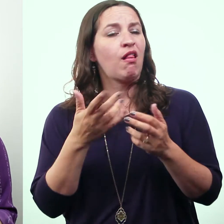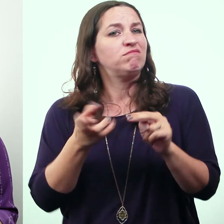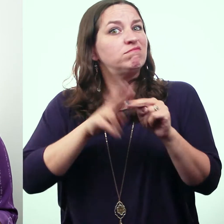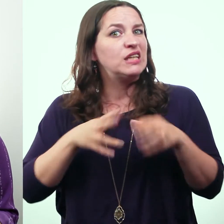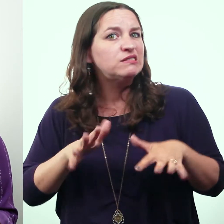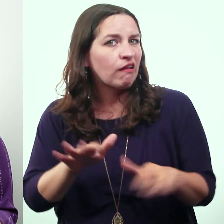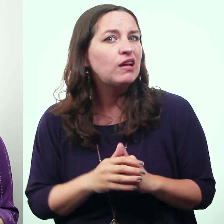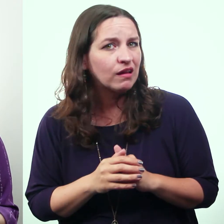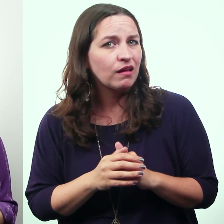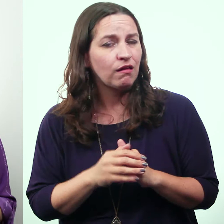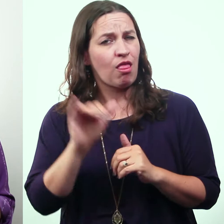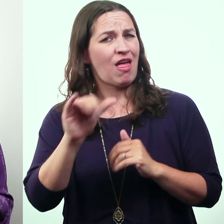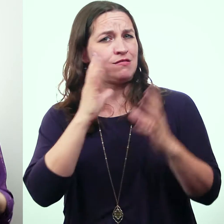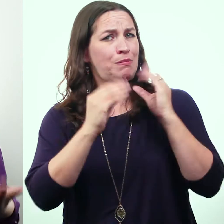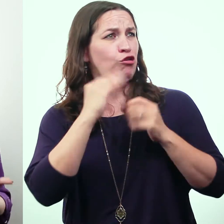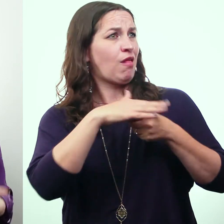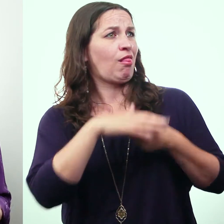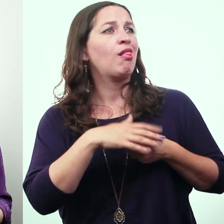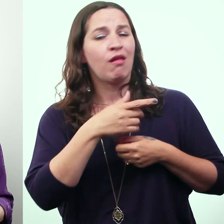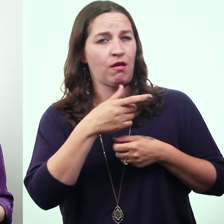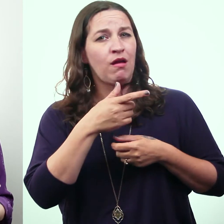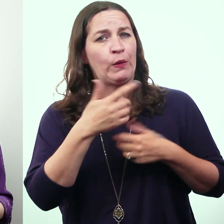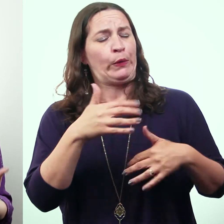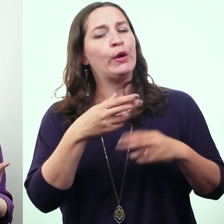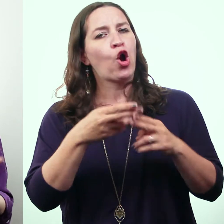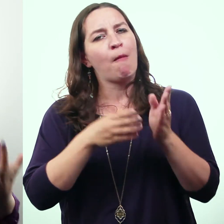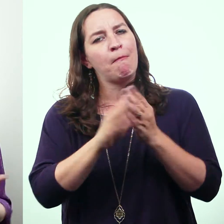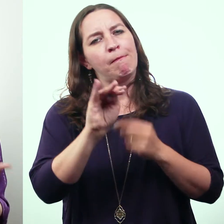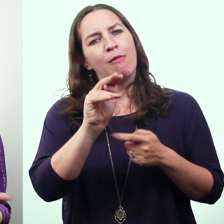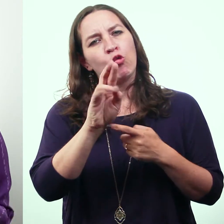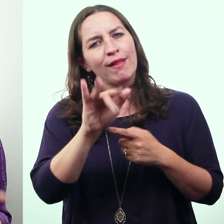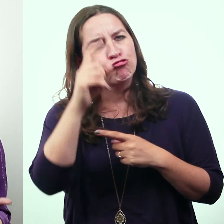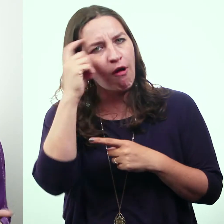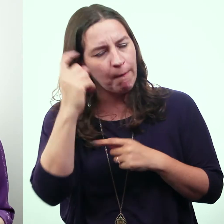of minority trauma. And then there's just the daily I don't know, the daily kind of oppression,